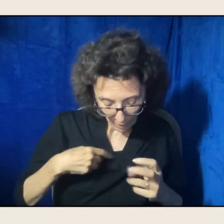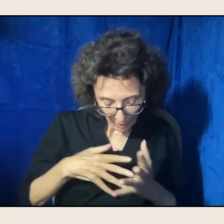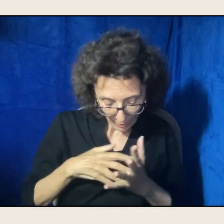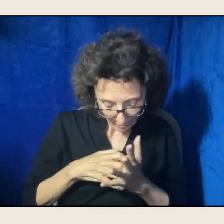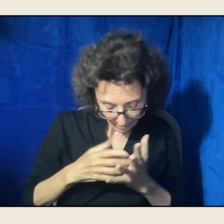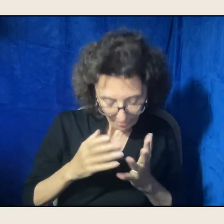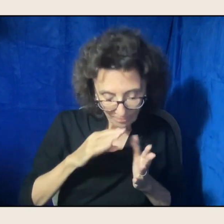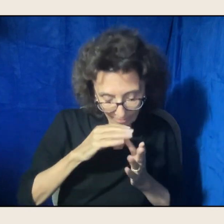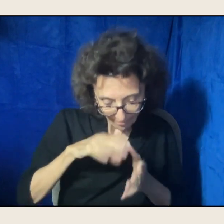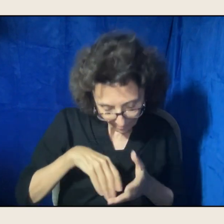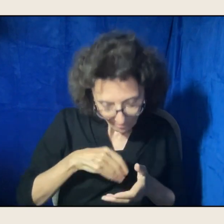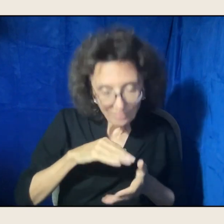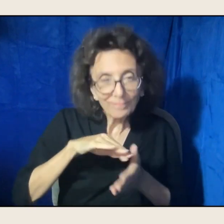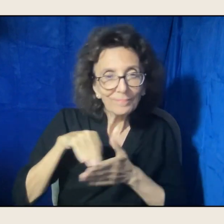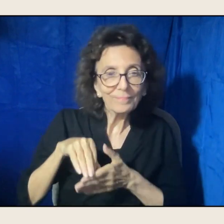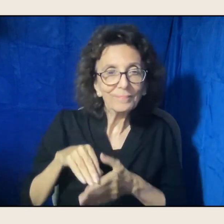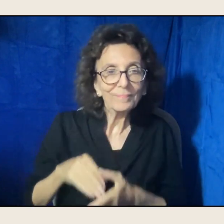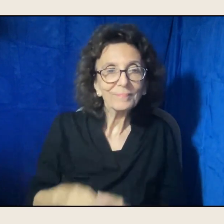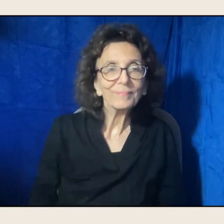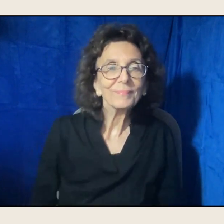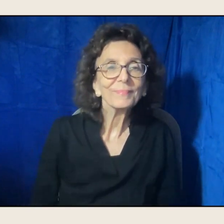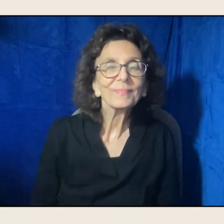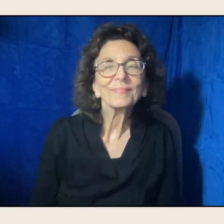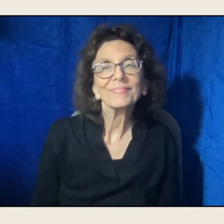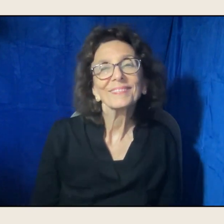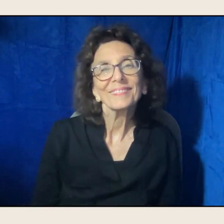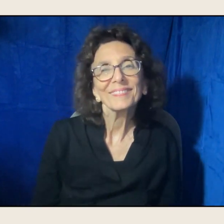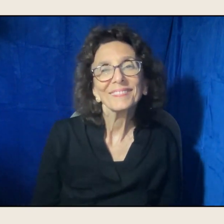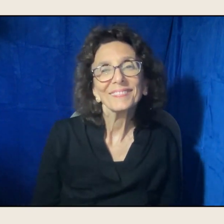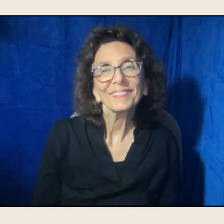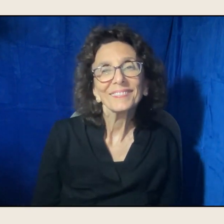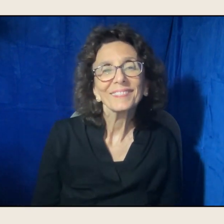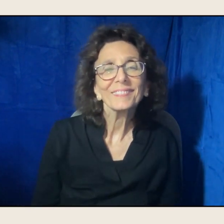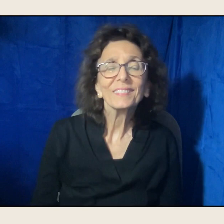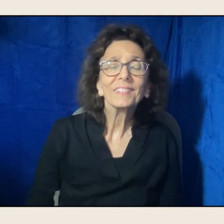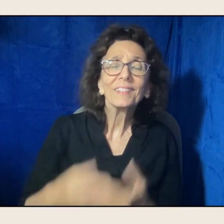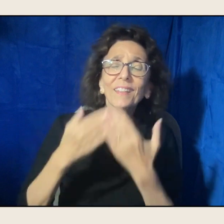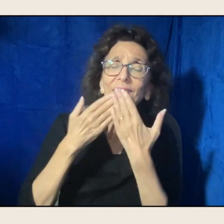Well, thank you all from our collective hearts.